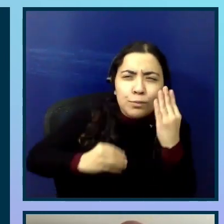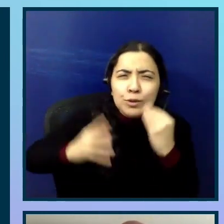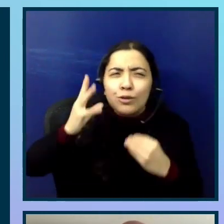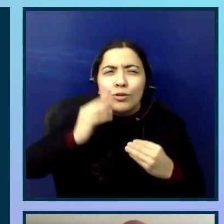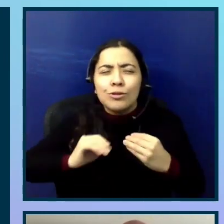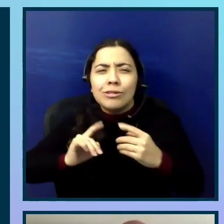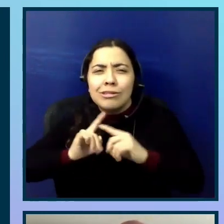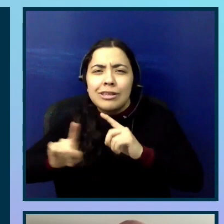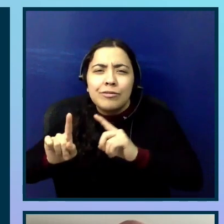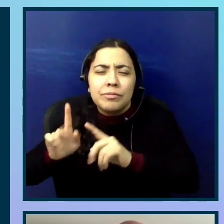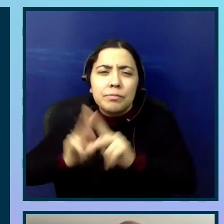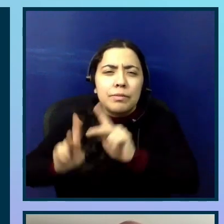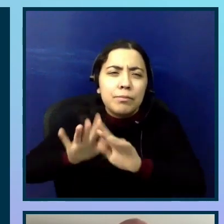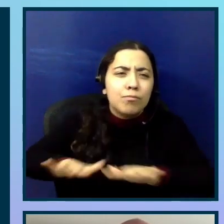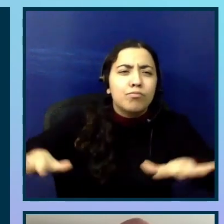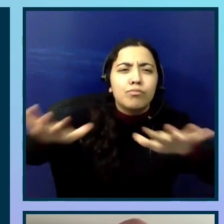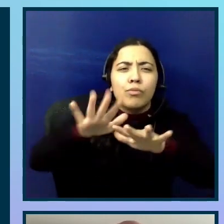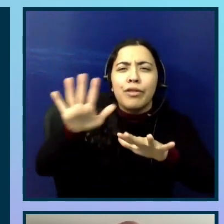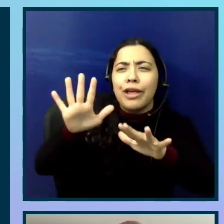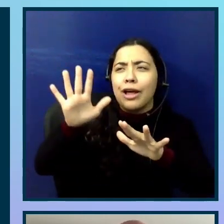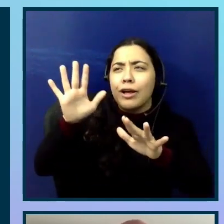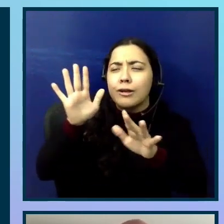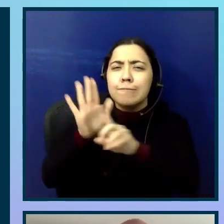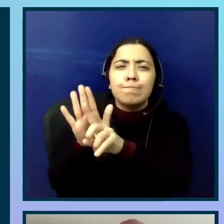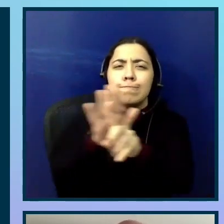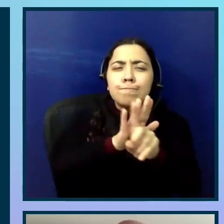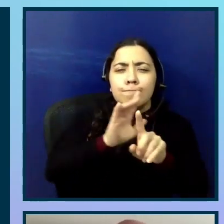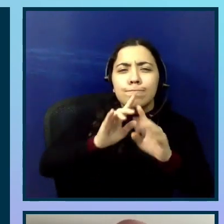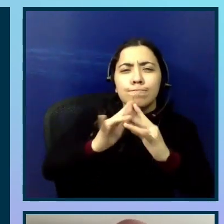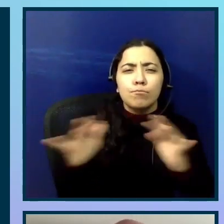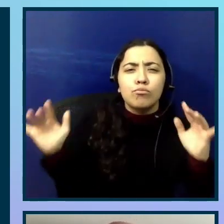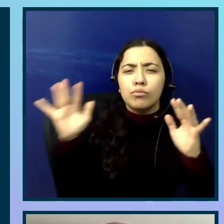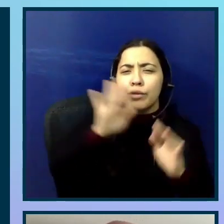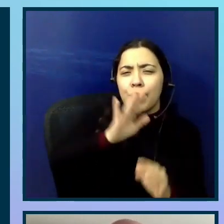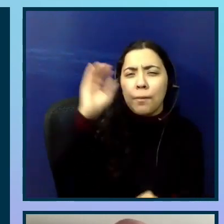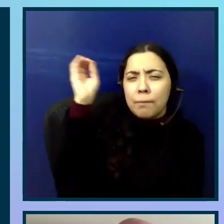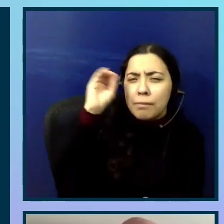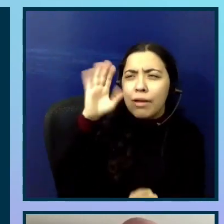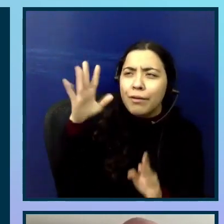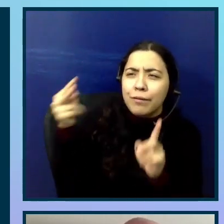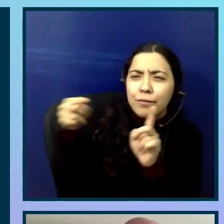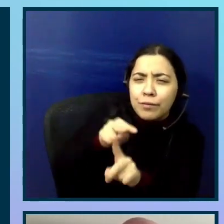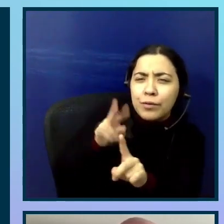and equally valued feedback about that experience. There's a lot of people who have actually already talked